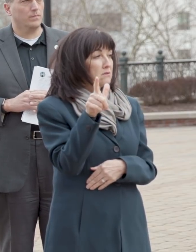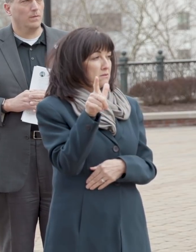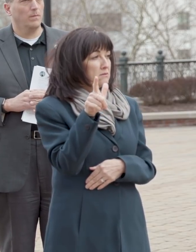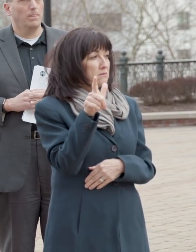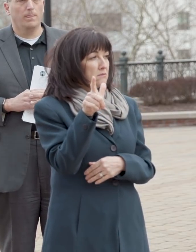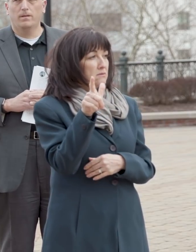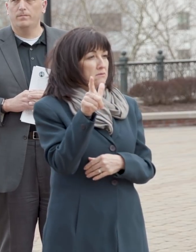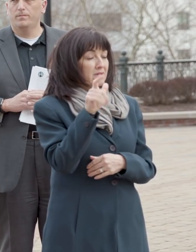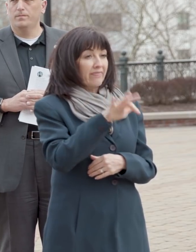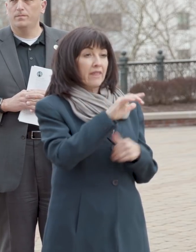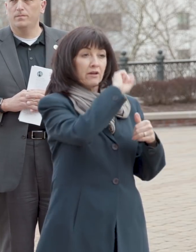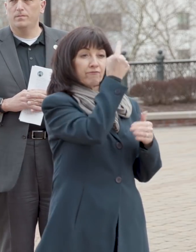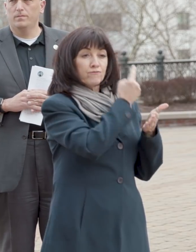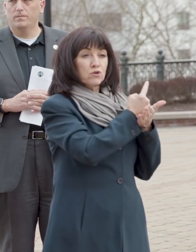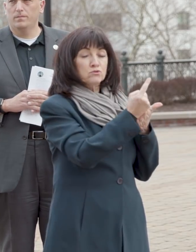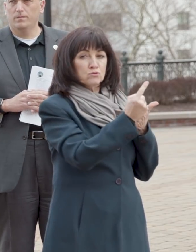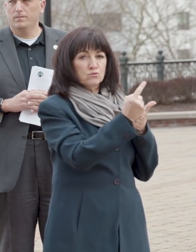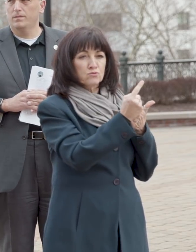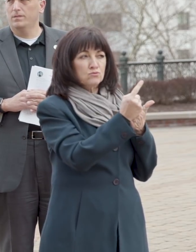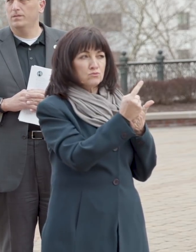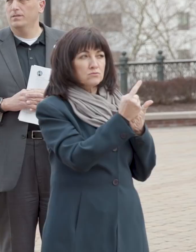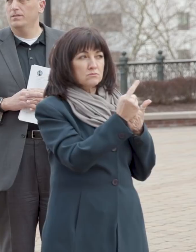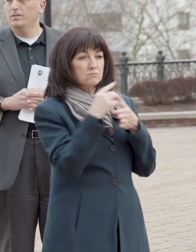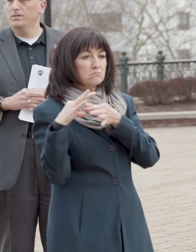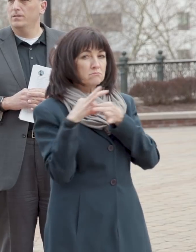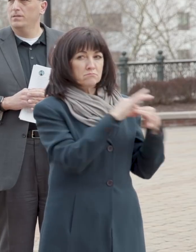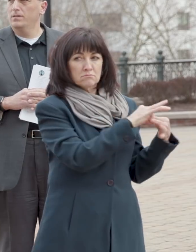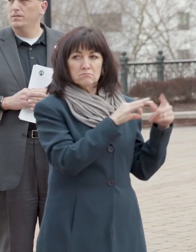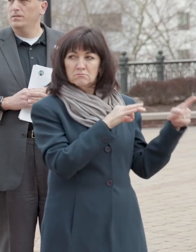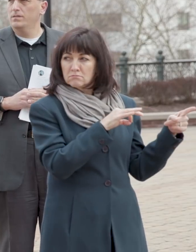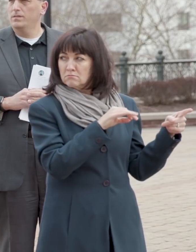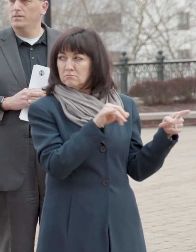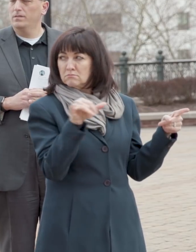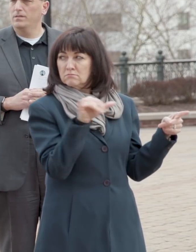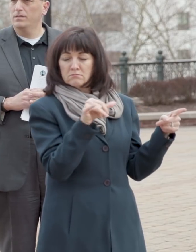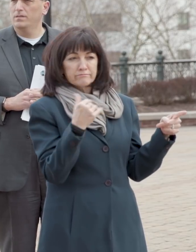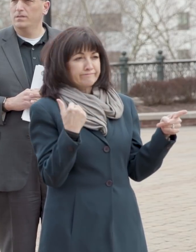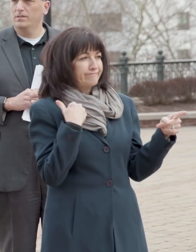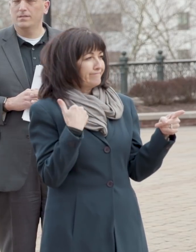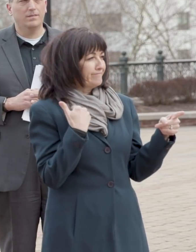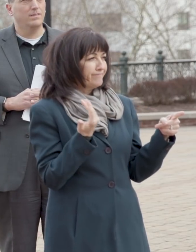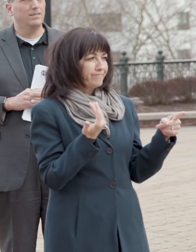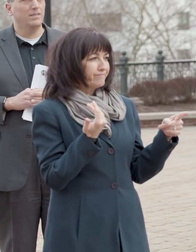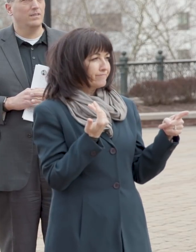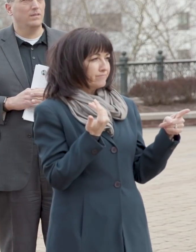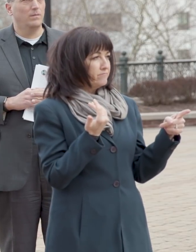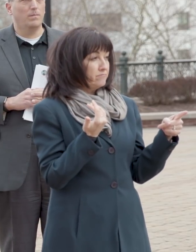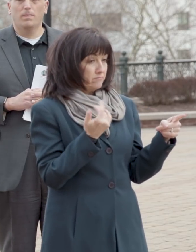Think it's the same that we ended up with, it's hard. It's hard to say.